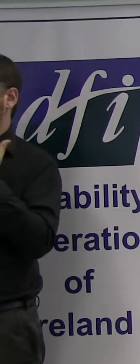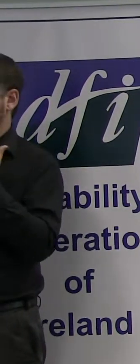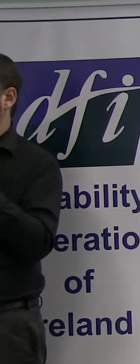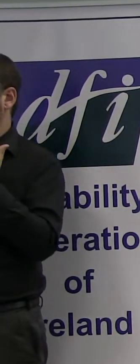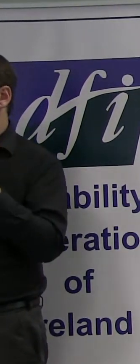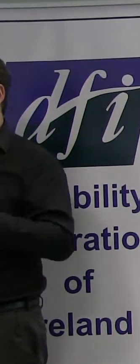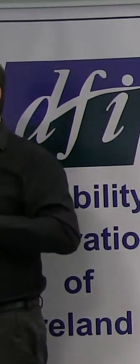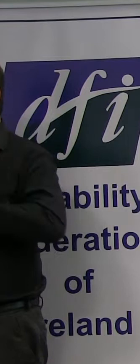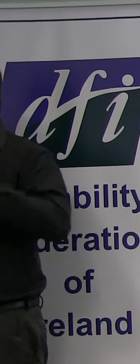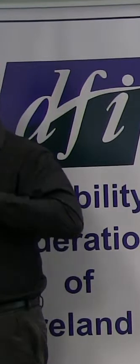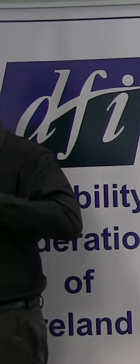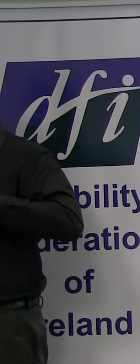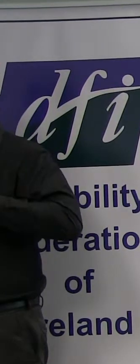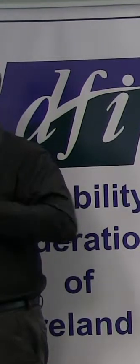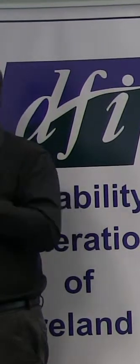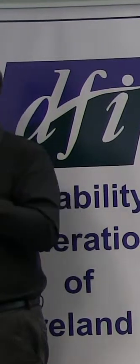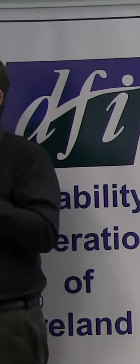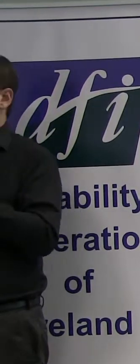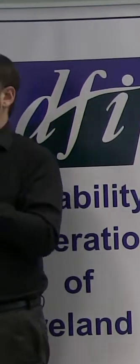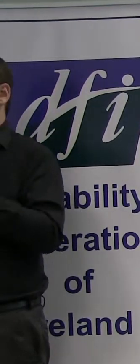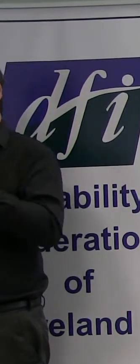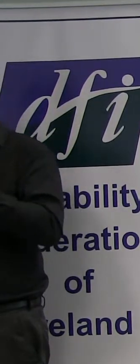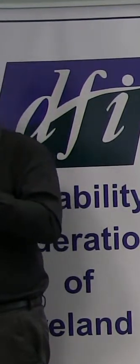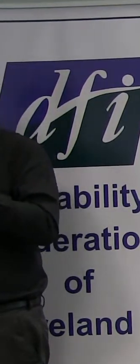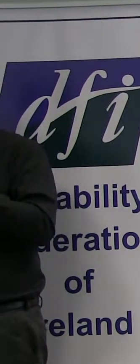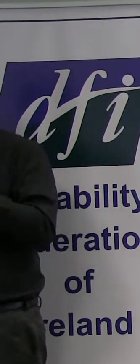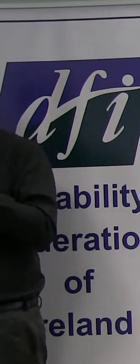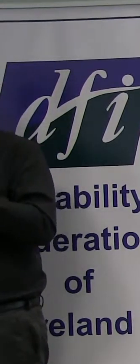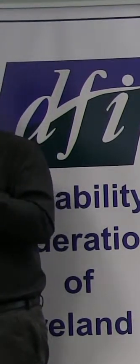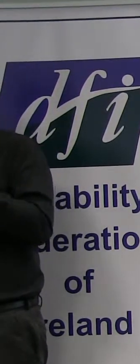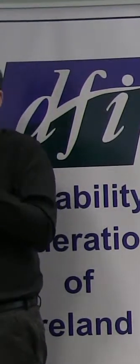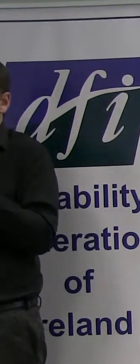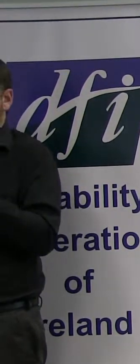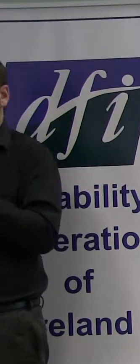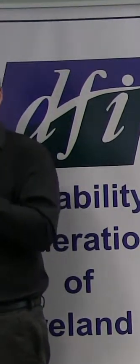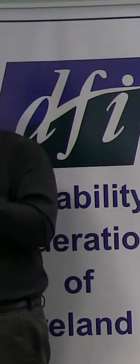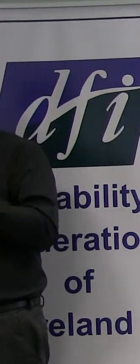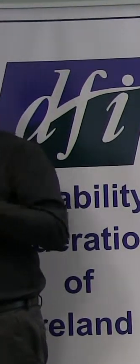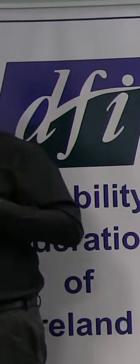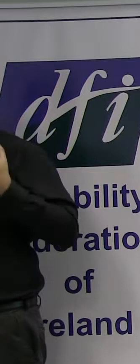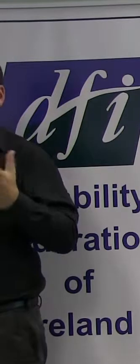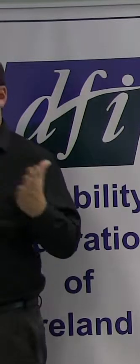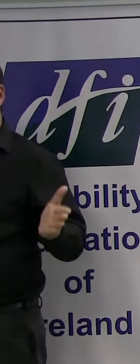terms of internal financial controls for small/medium charities and also guidelines for trustees of charities in terms of their obligations